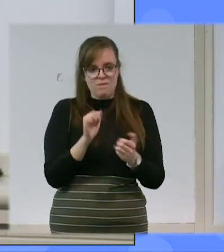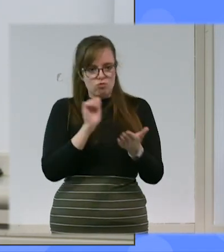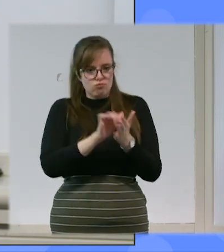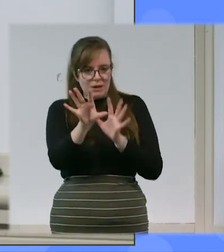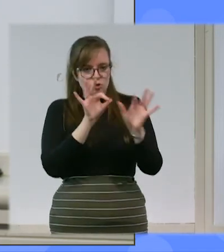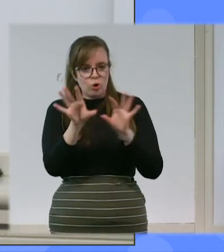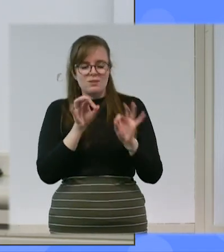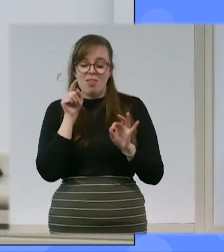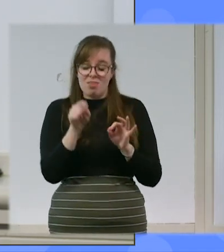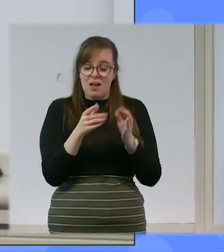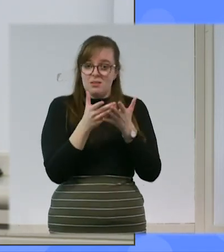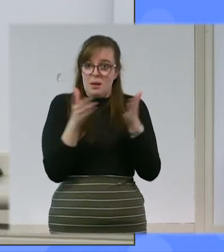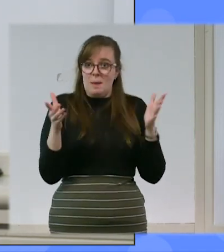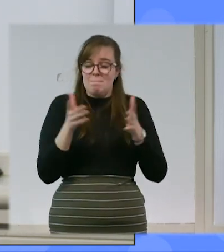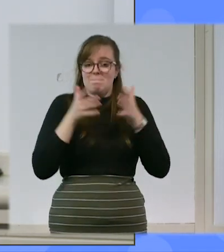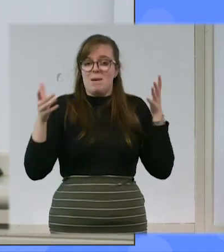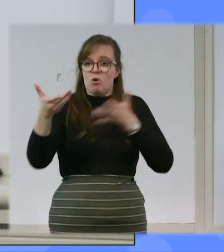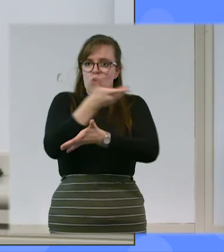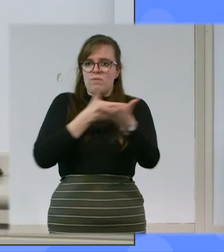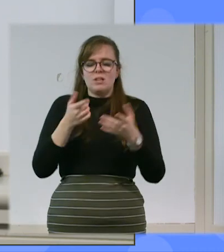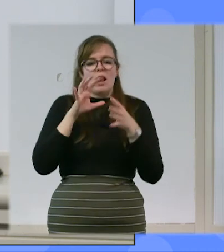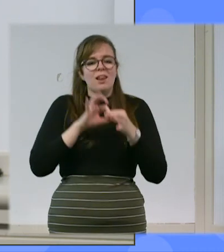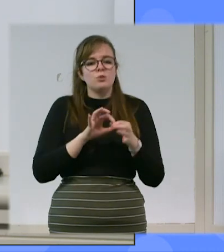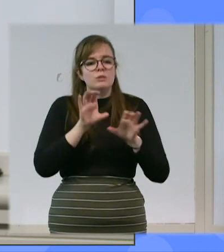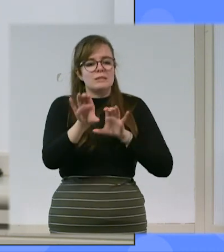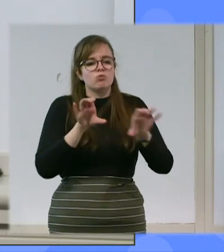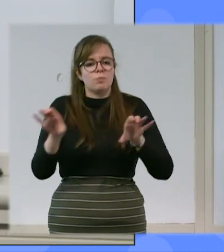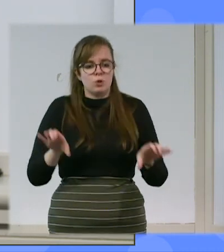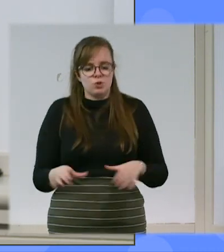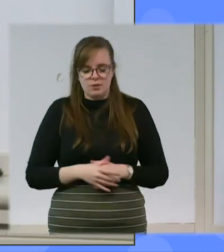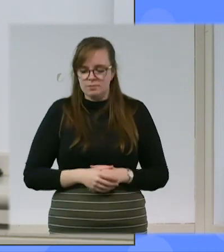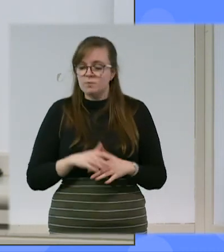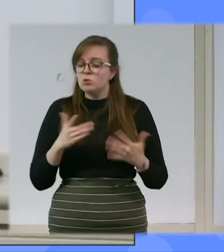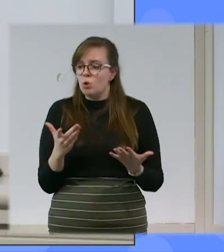a much wider conversation that's about distribution so in other words Scotland